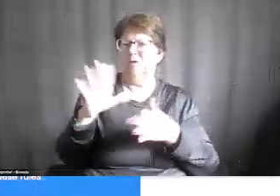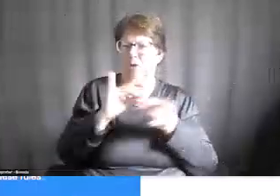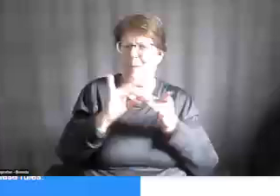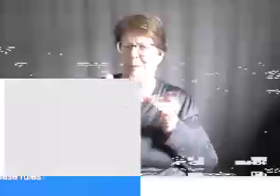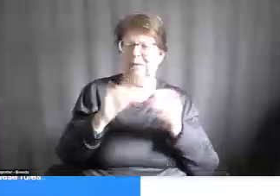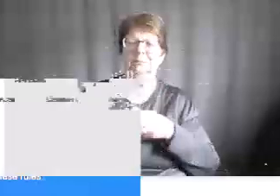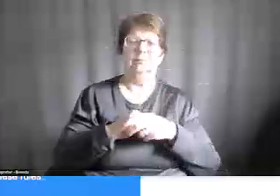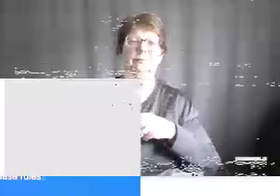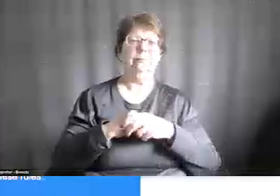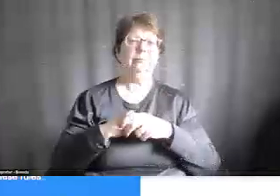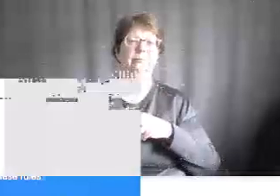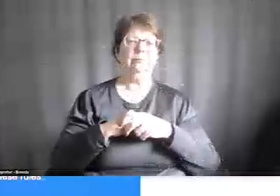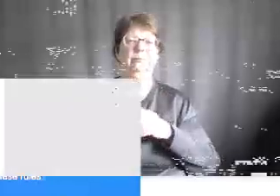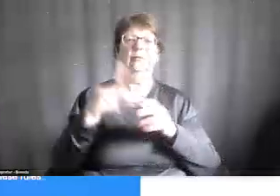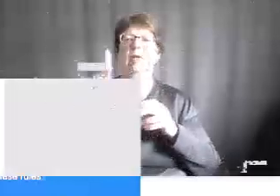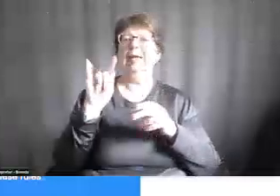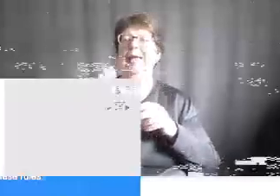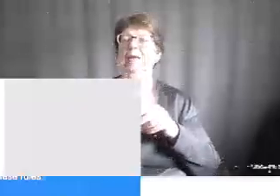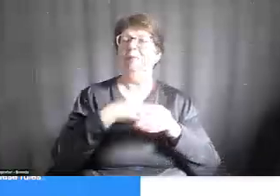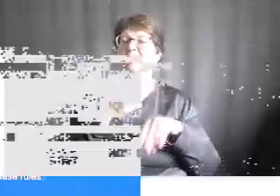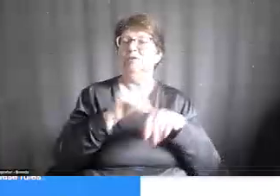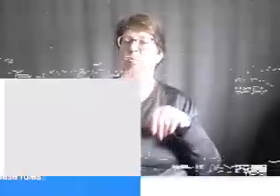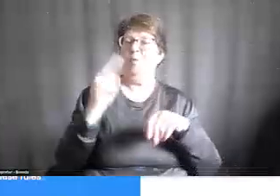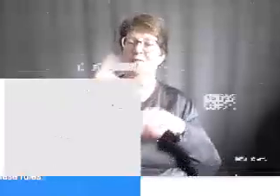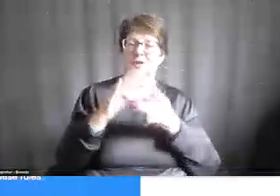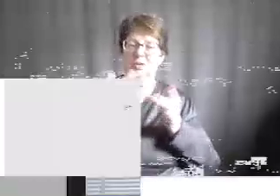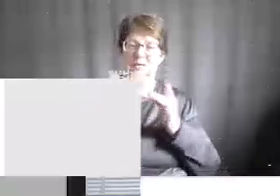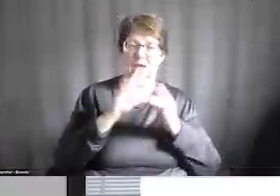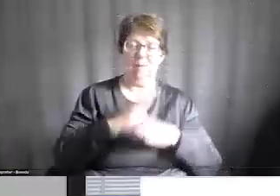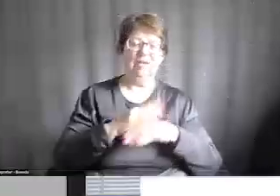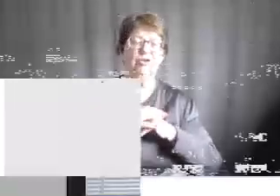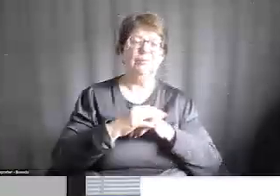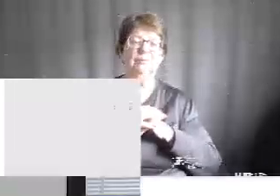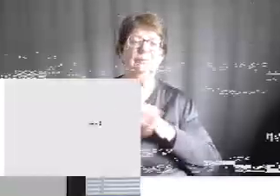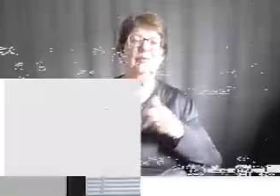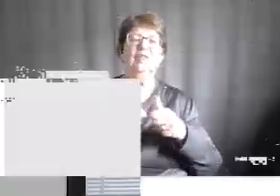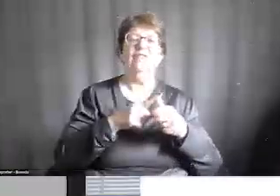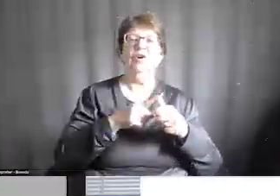Boardroom: Katie, please call the first commenter. Boardroom: The first commenter is Jeremy Fountain.